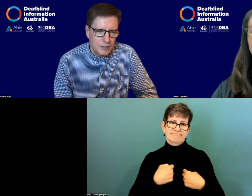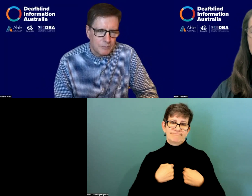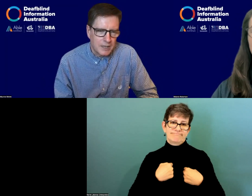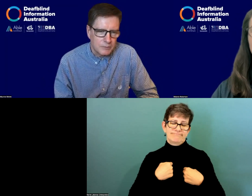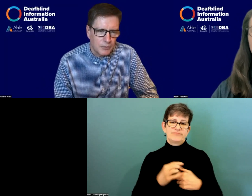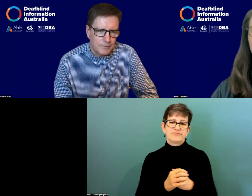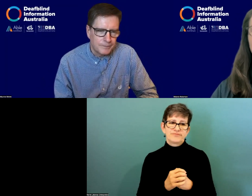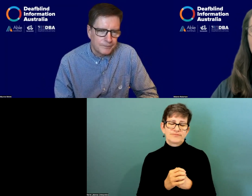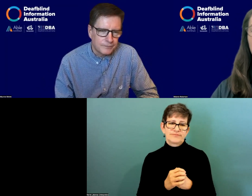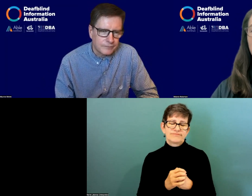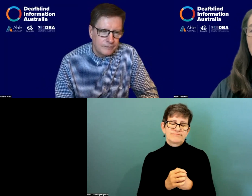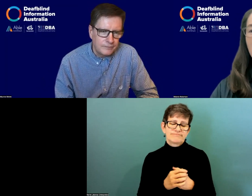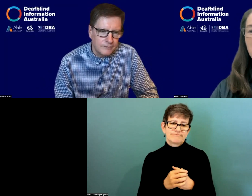as much as as possible. Yeah.